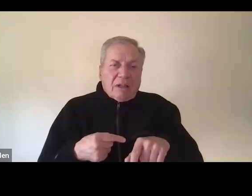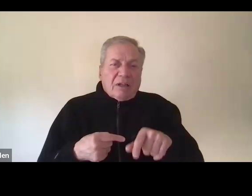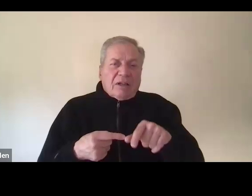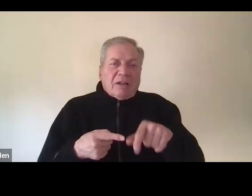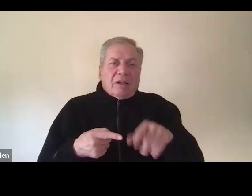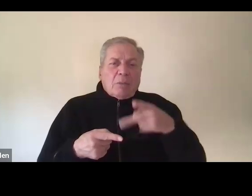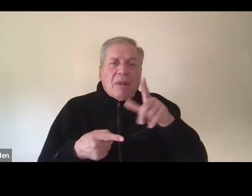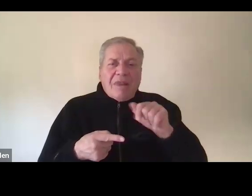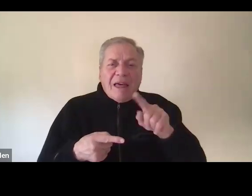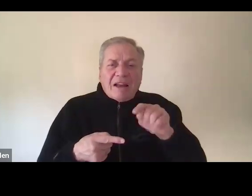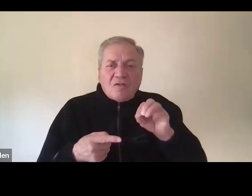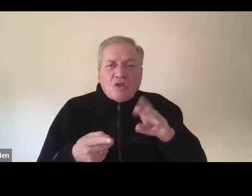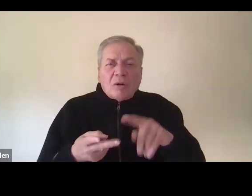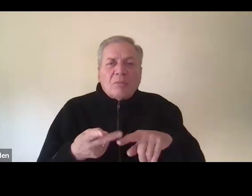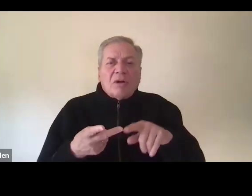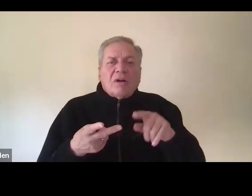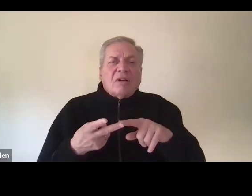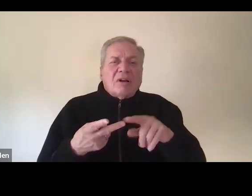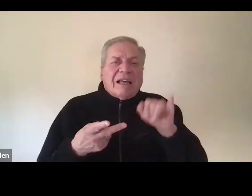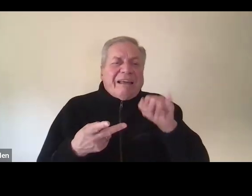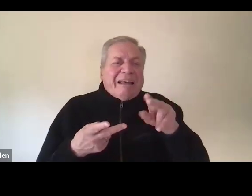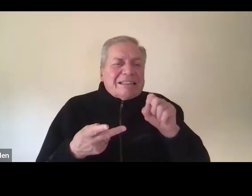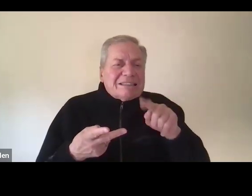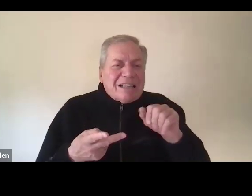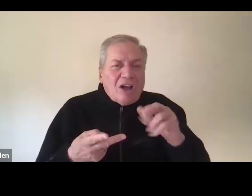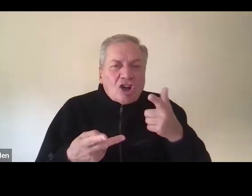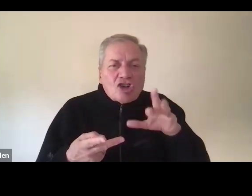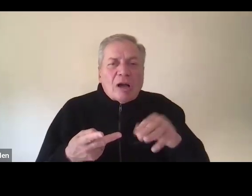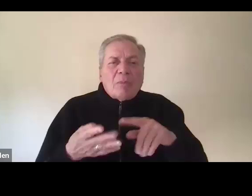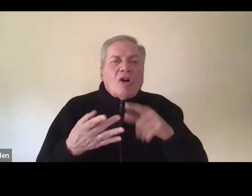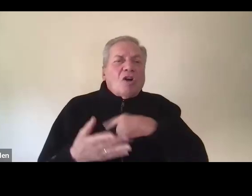we are in X, LinkedIn, Instagram